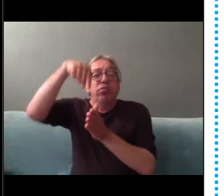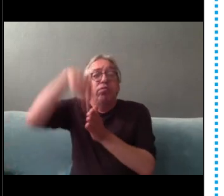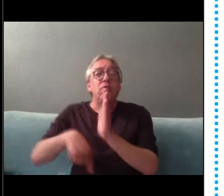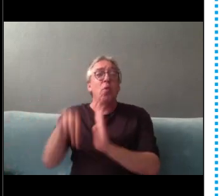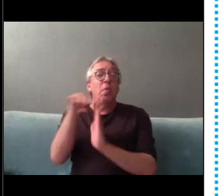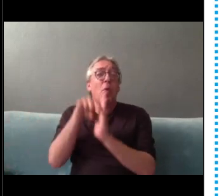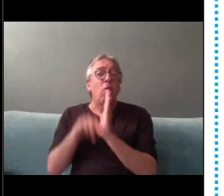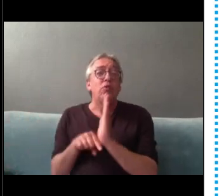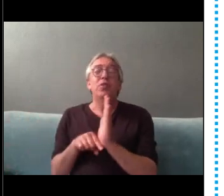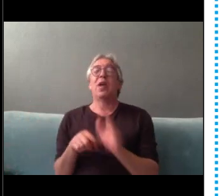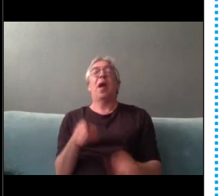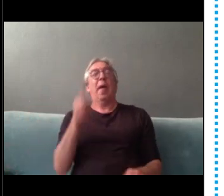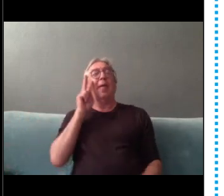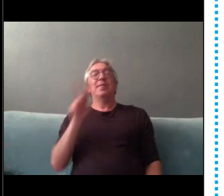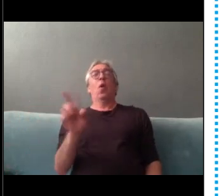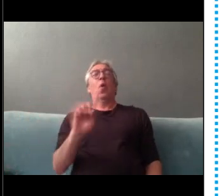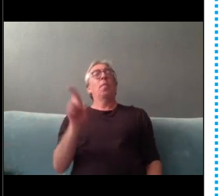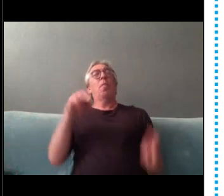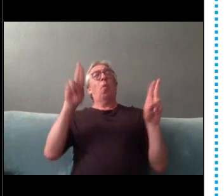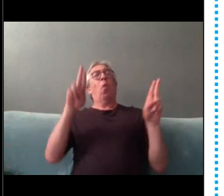you'd get as an expert.